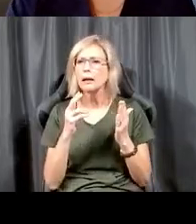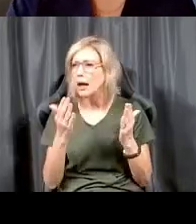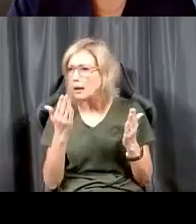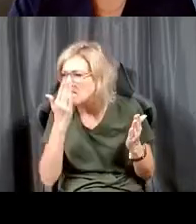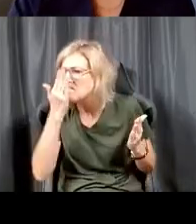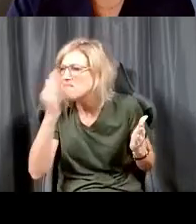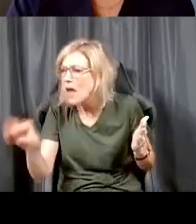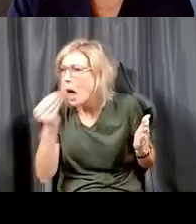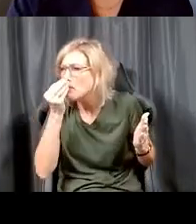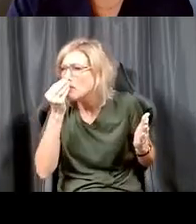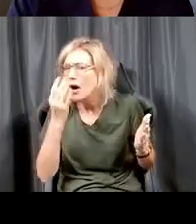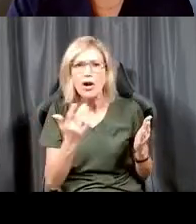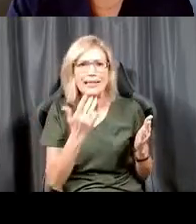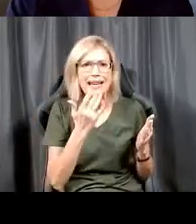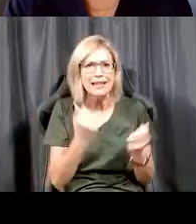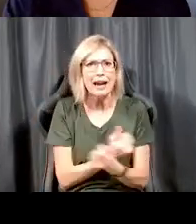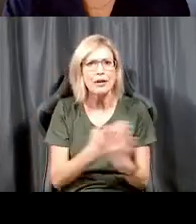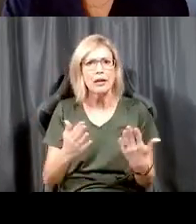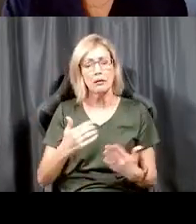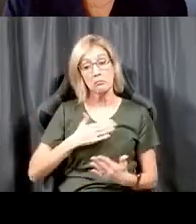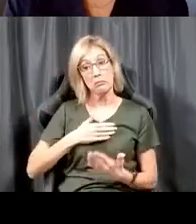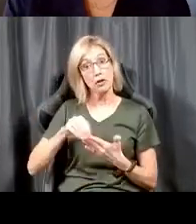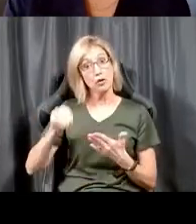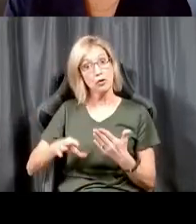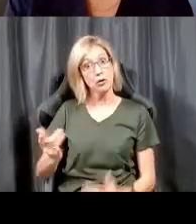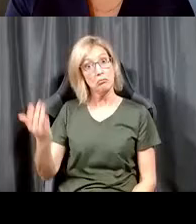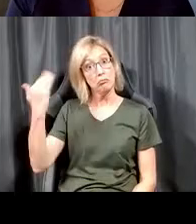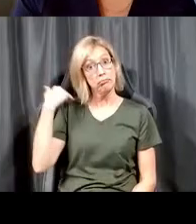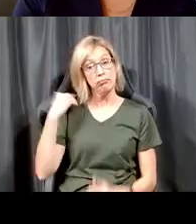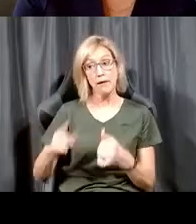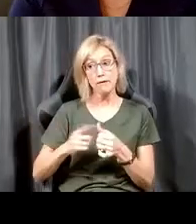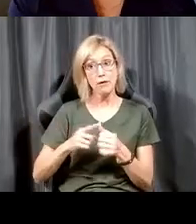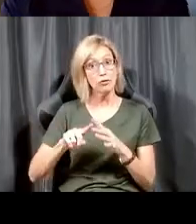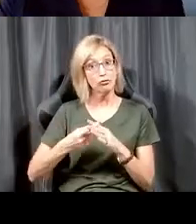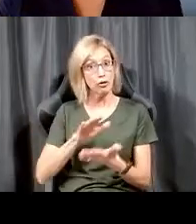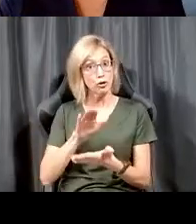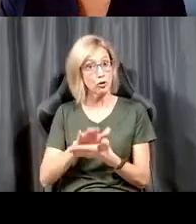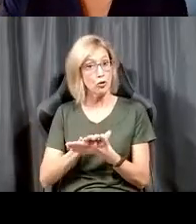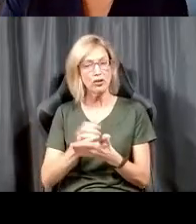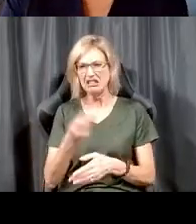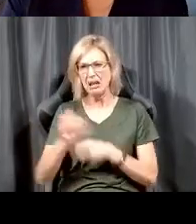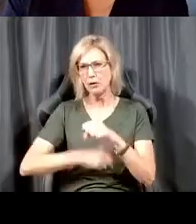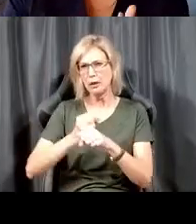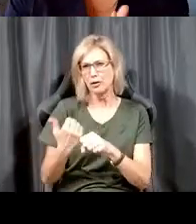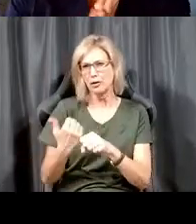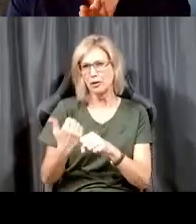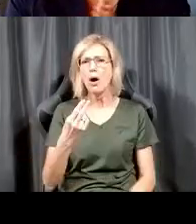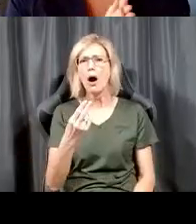A had a student a few years back when he first started school, he had a hyposensitivity of